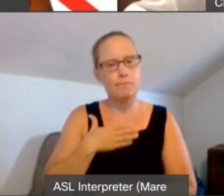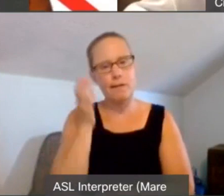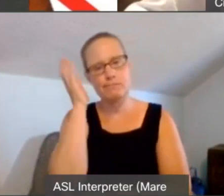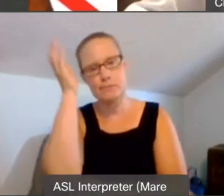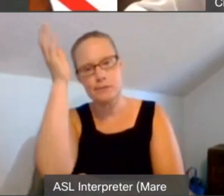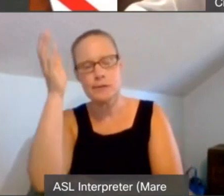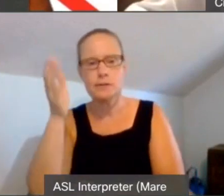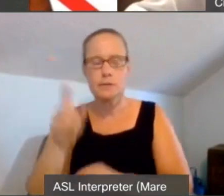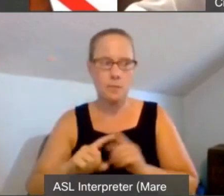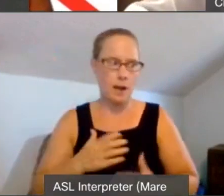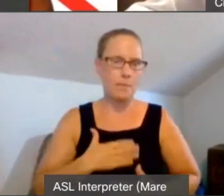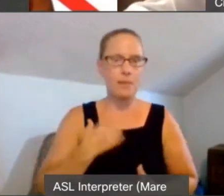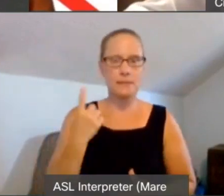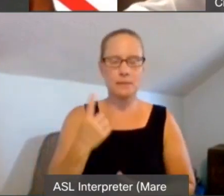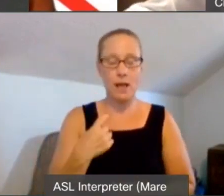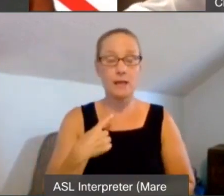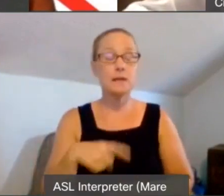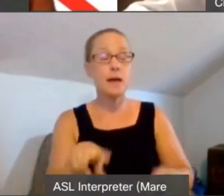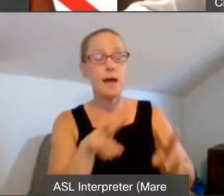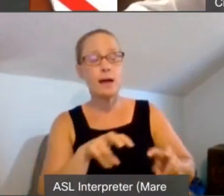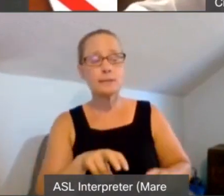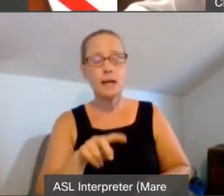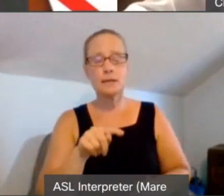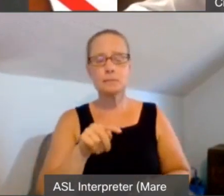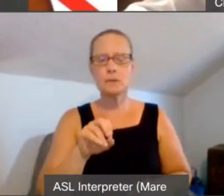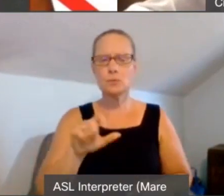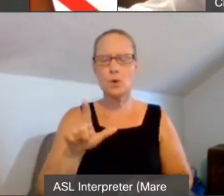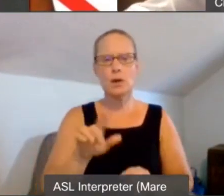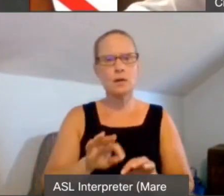but I'm glad it was brought up. The assessment tool is critical and it has to be used